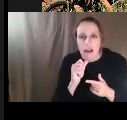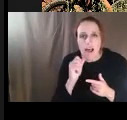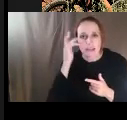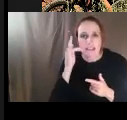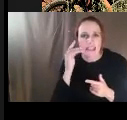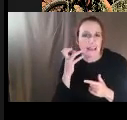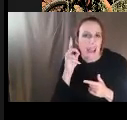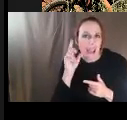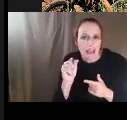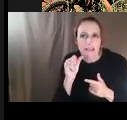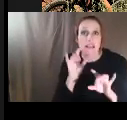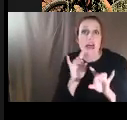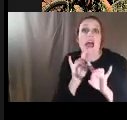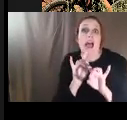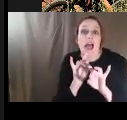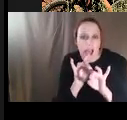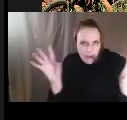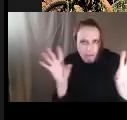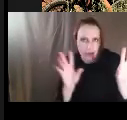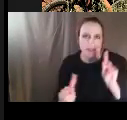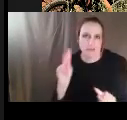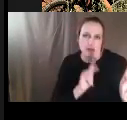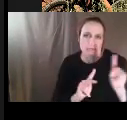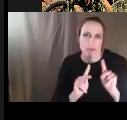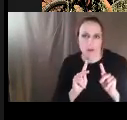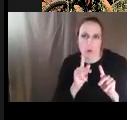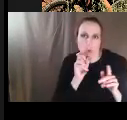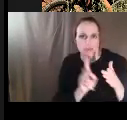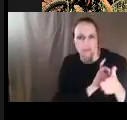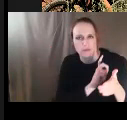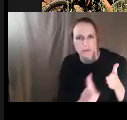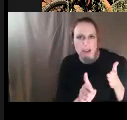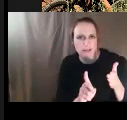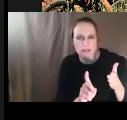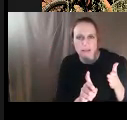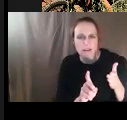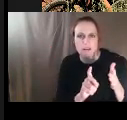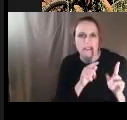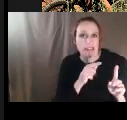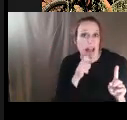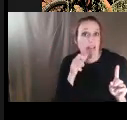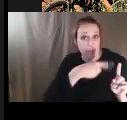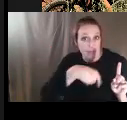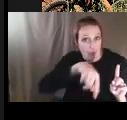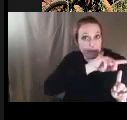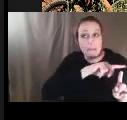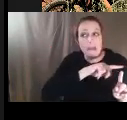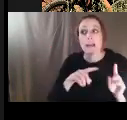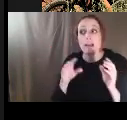The outright bigots, he explained are less likely to affect the standard of my living than individuals who are well intentioned educators, employers,